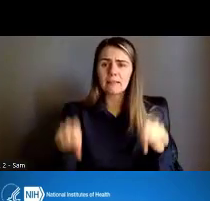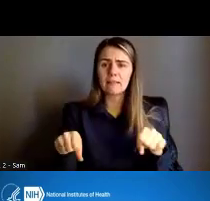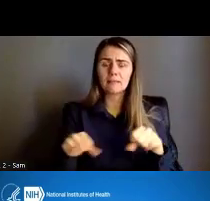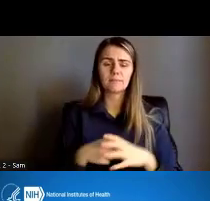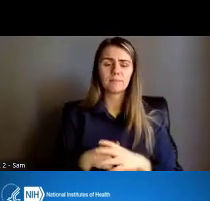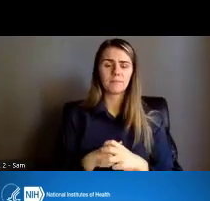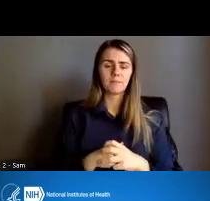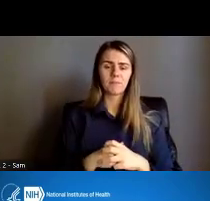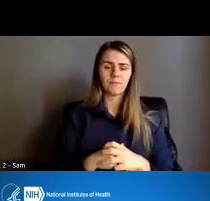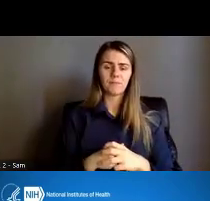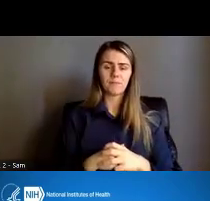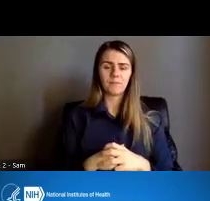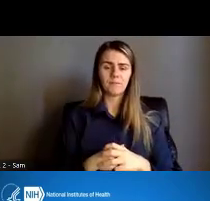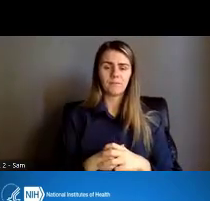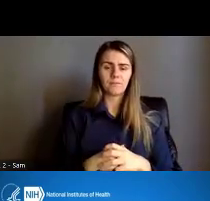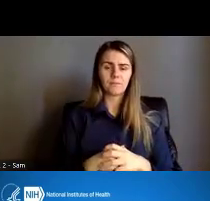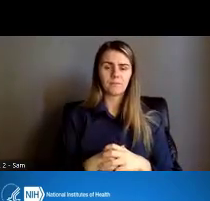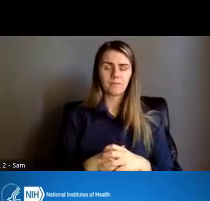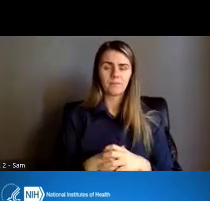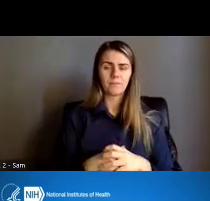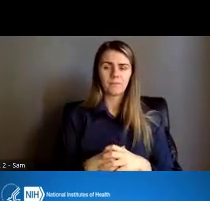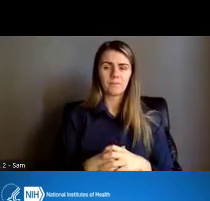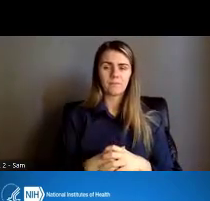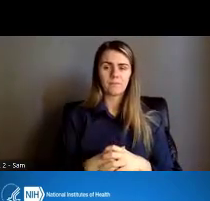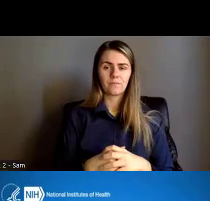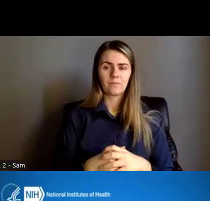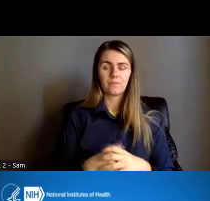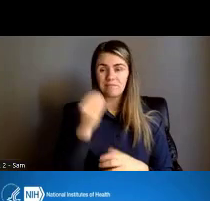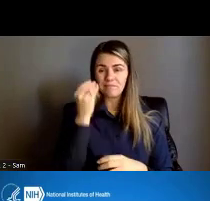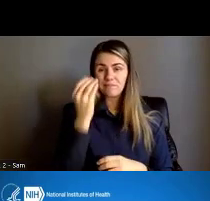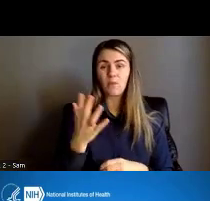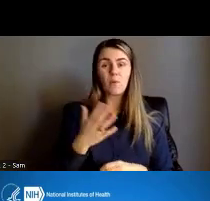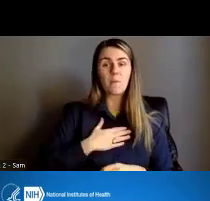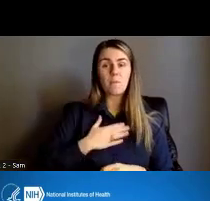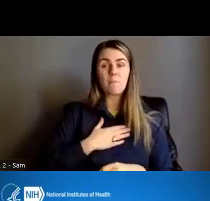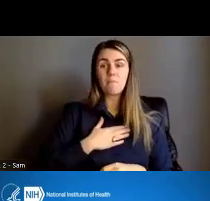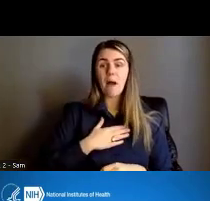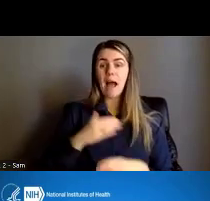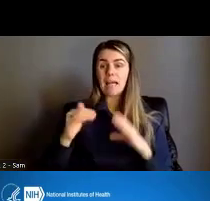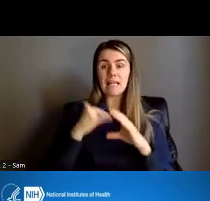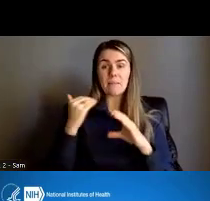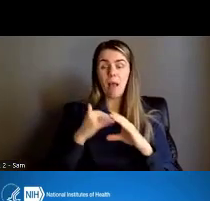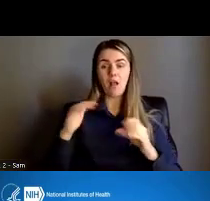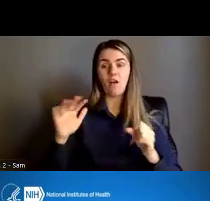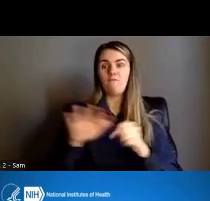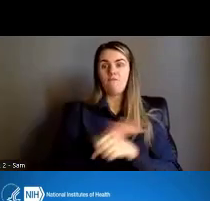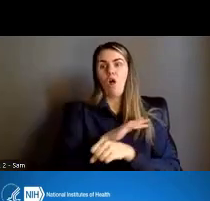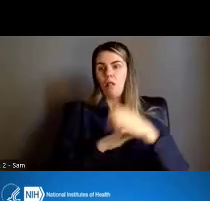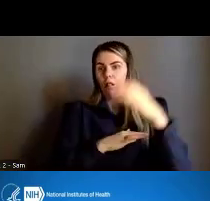I can tell you that my mailbox, my inbox is full, and it sometimes takes me more than 24 hours to respond